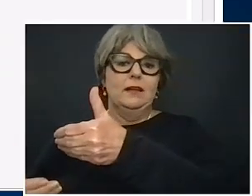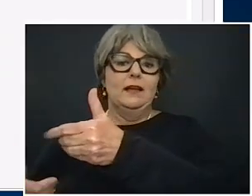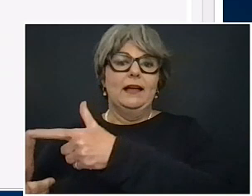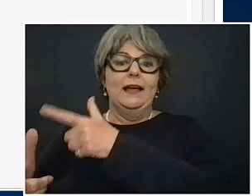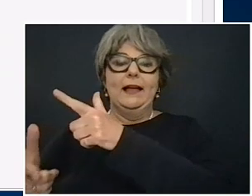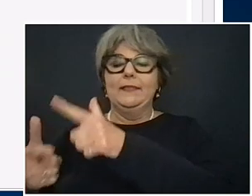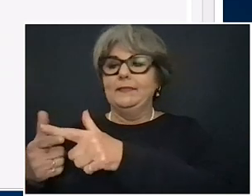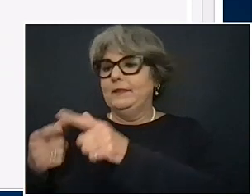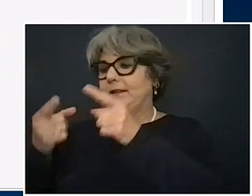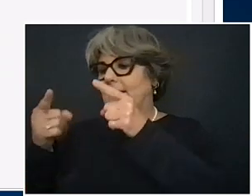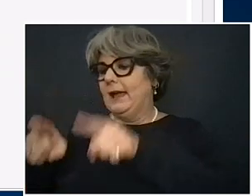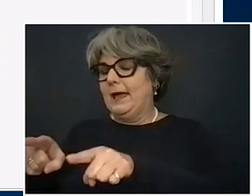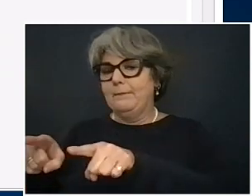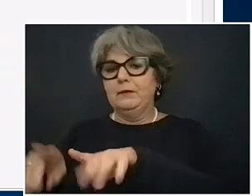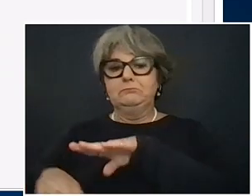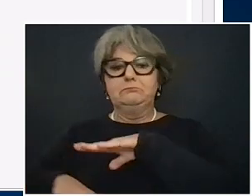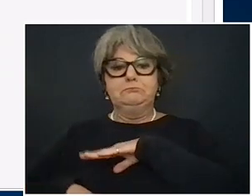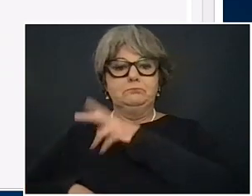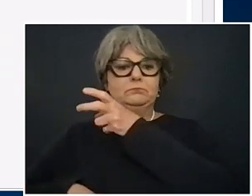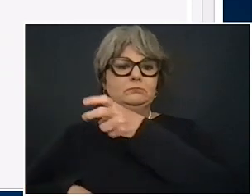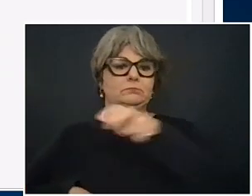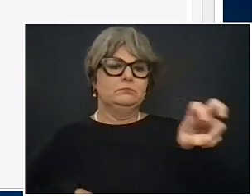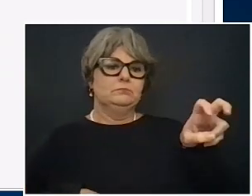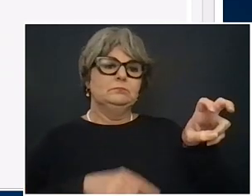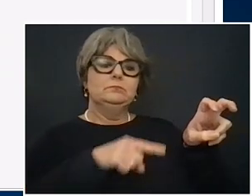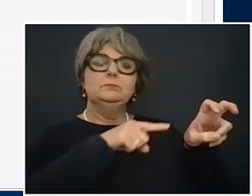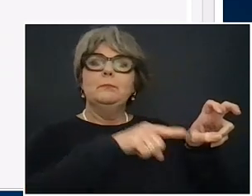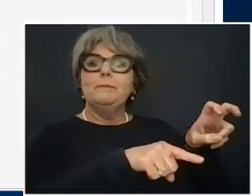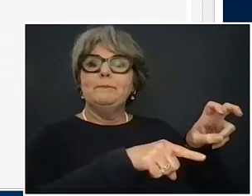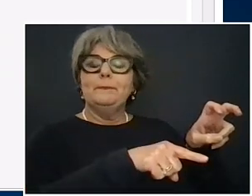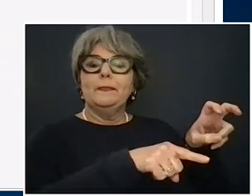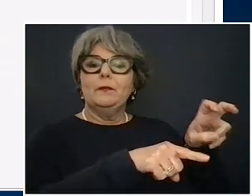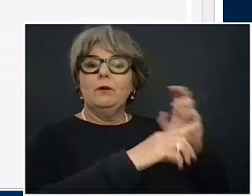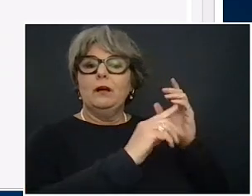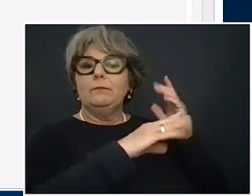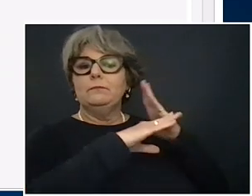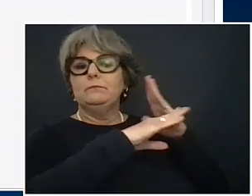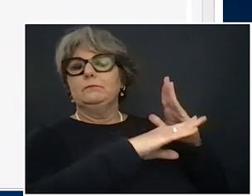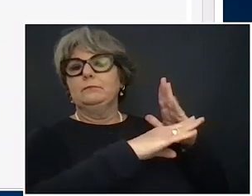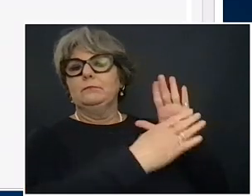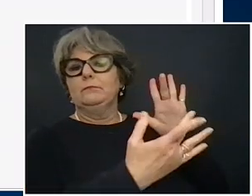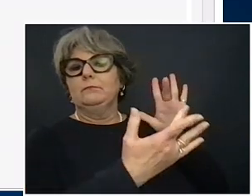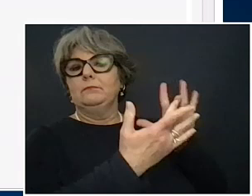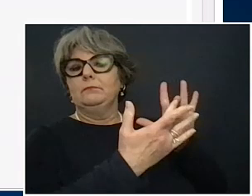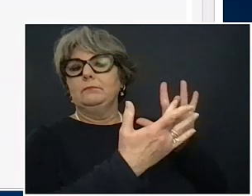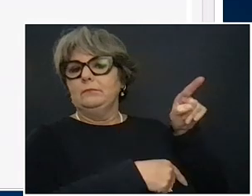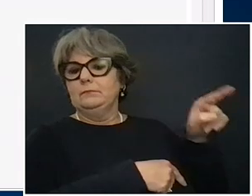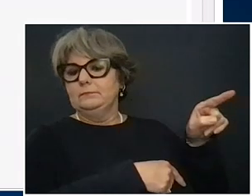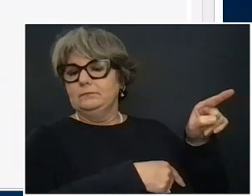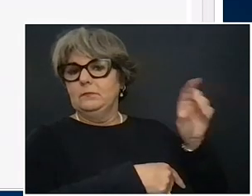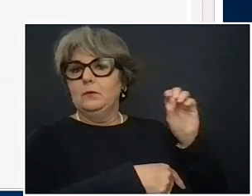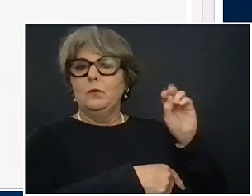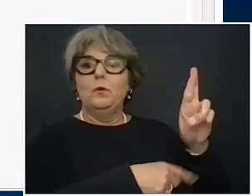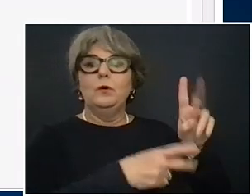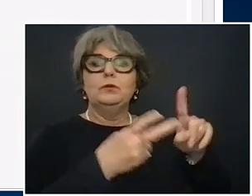served them better, why prohibit them from returning to DEAC? Or what if it were the other way around?